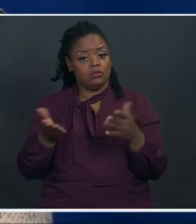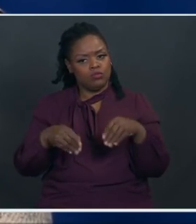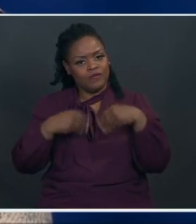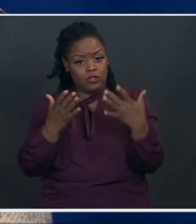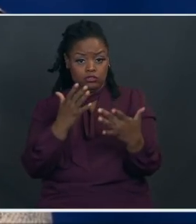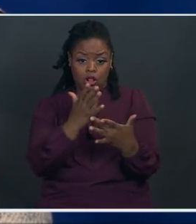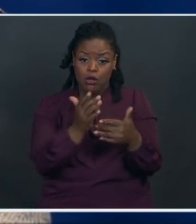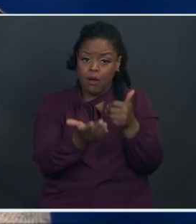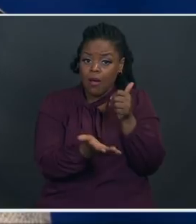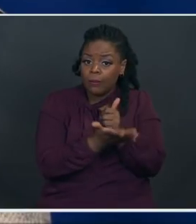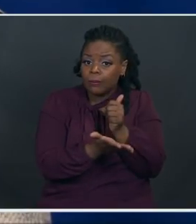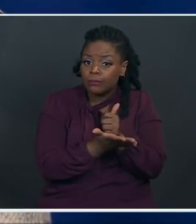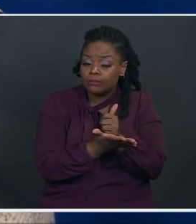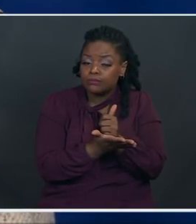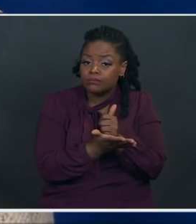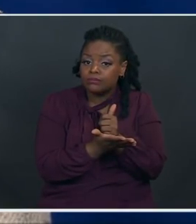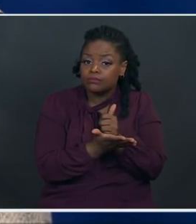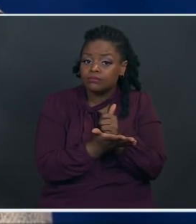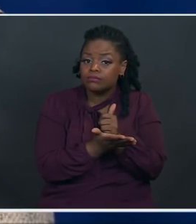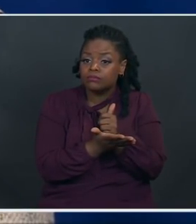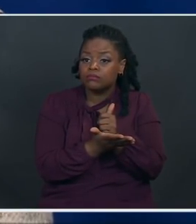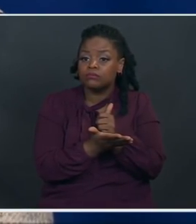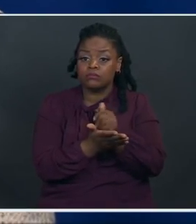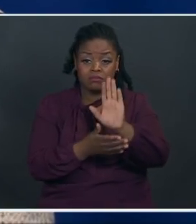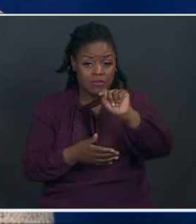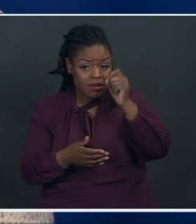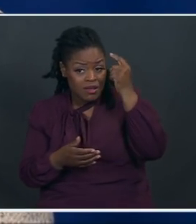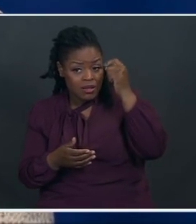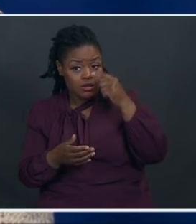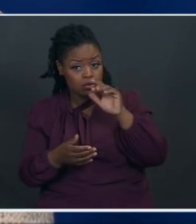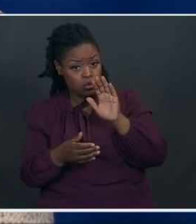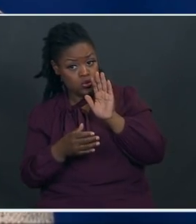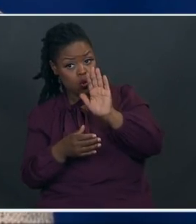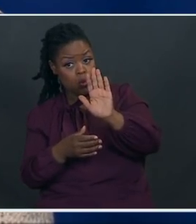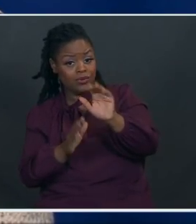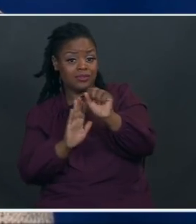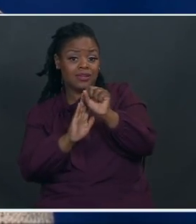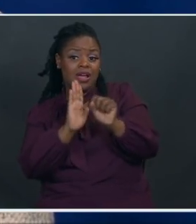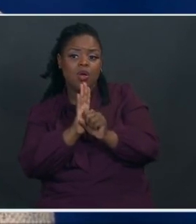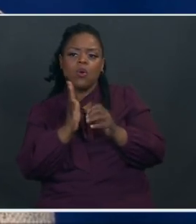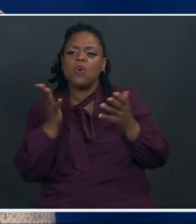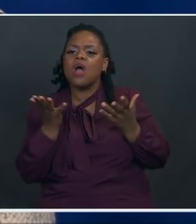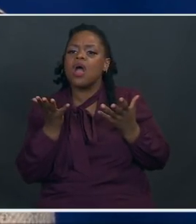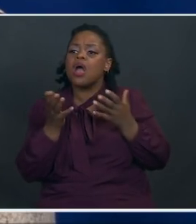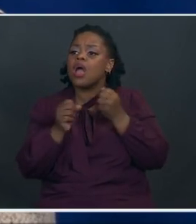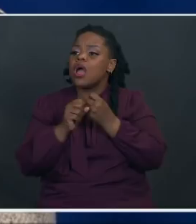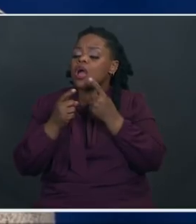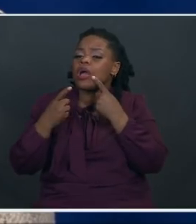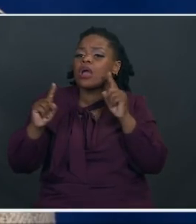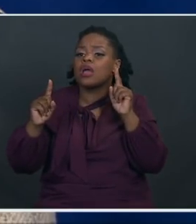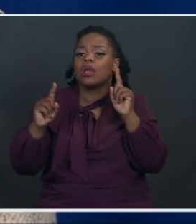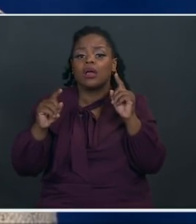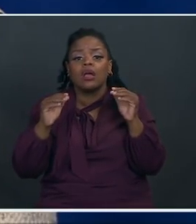are making great progress in equity, we're sharing some of those great ideas with their peers around the country. And finally, we're launching